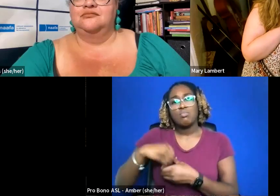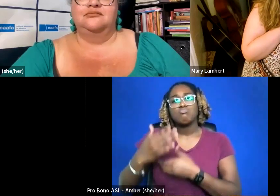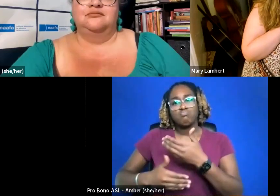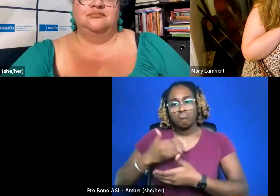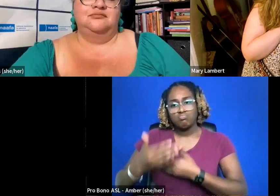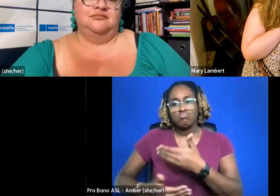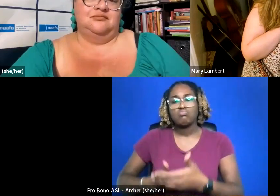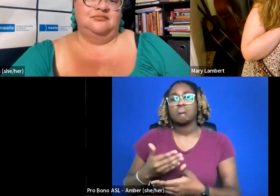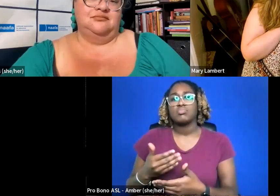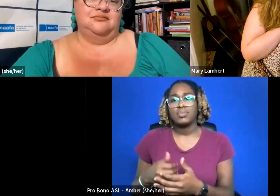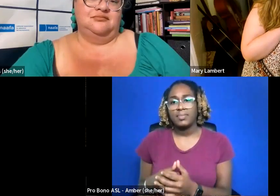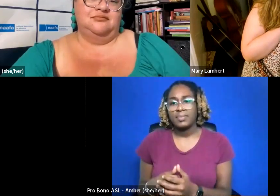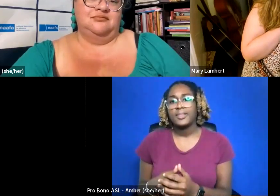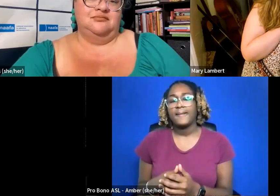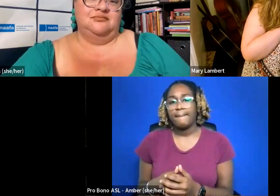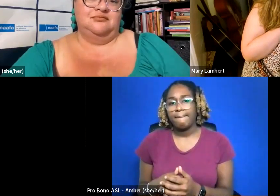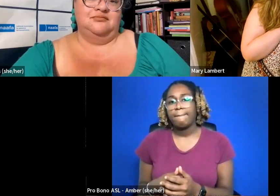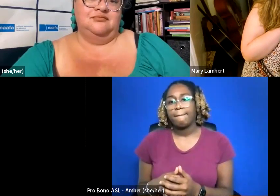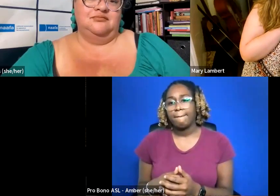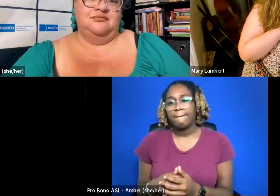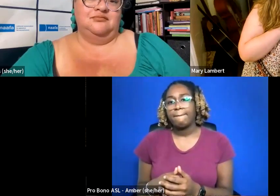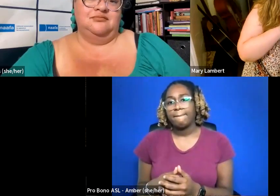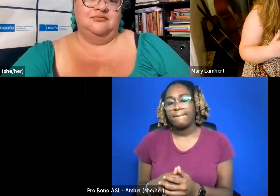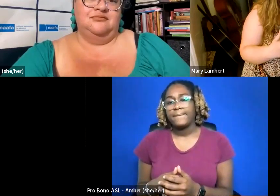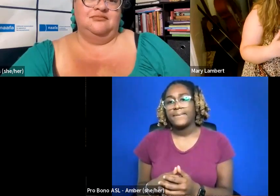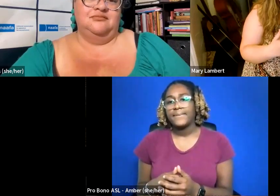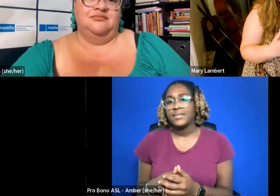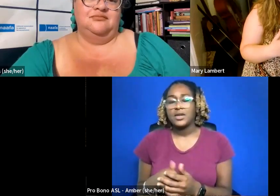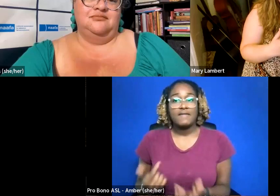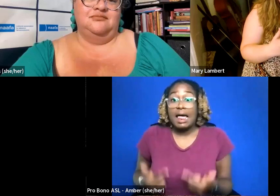Of the of shows too, is like